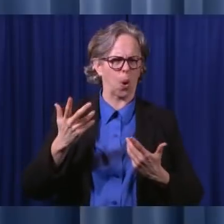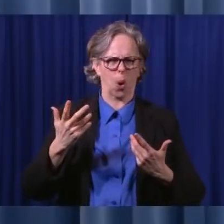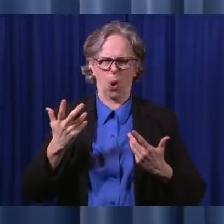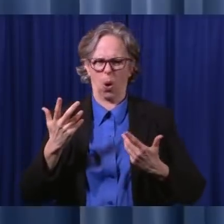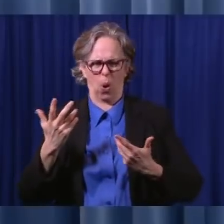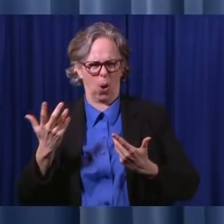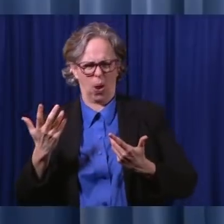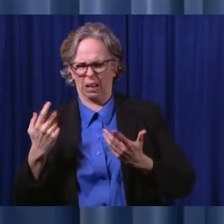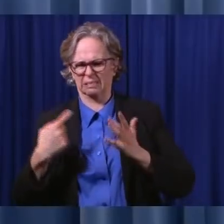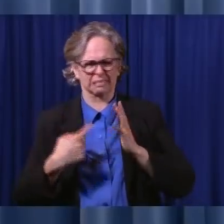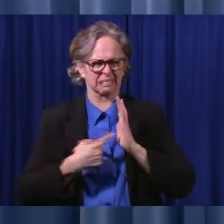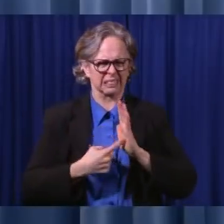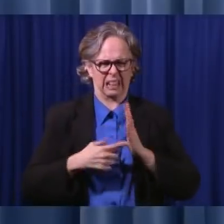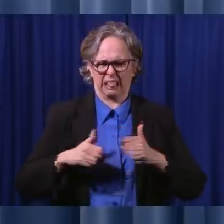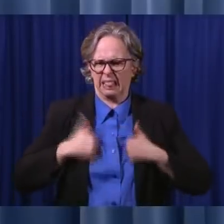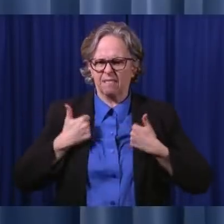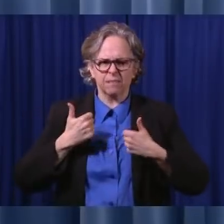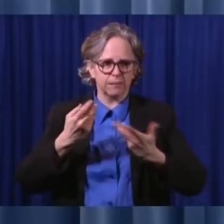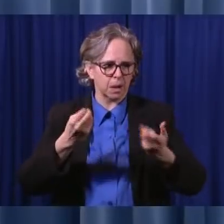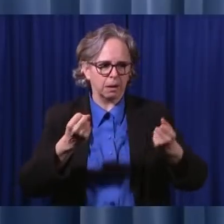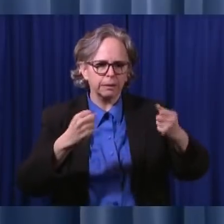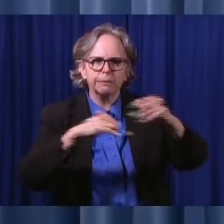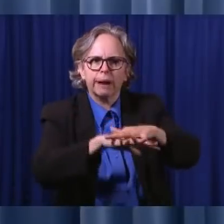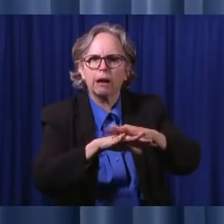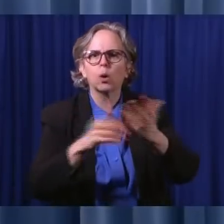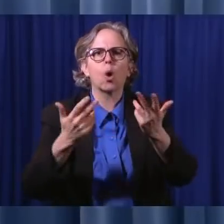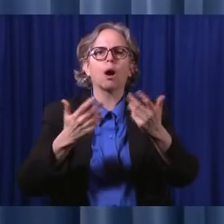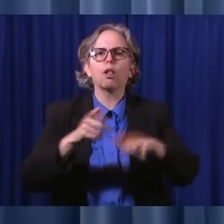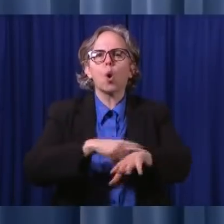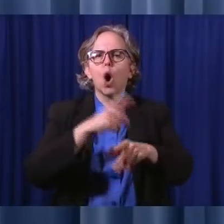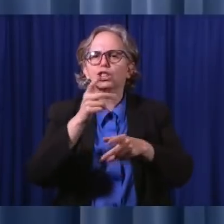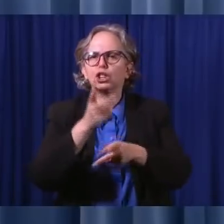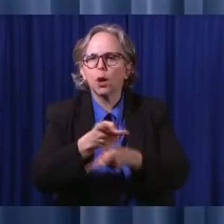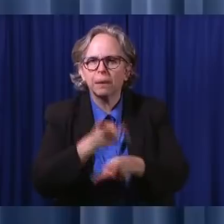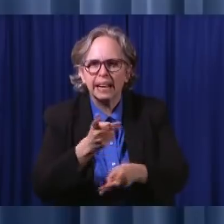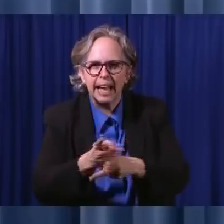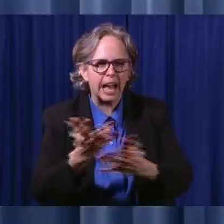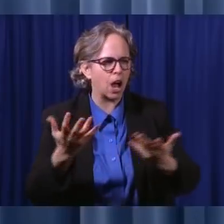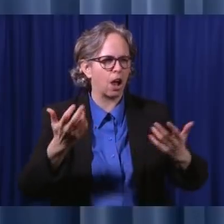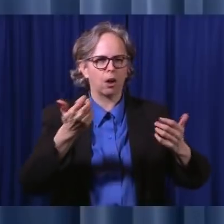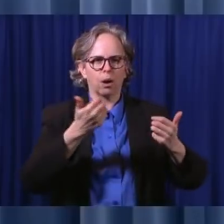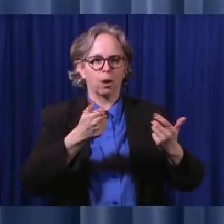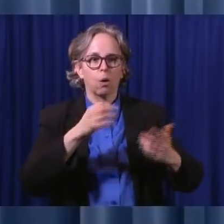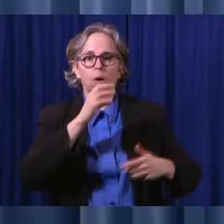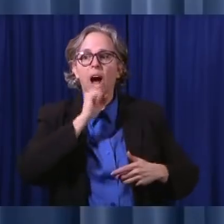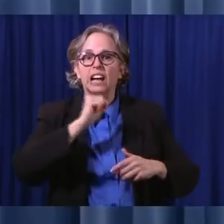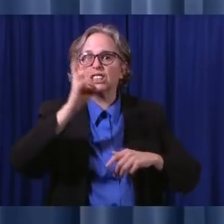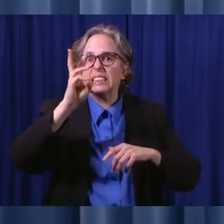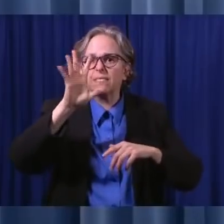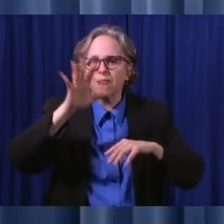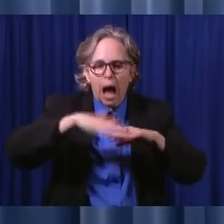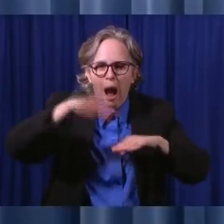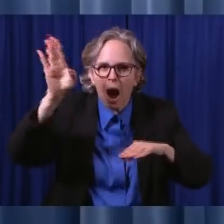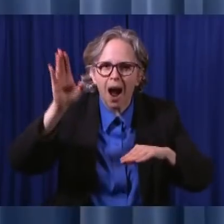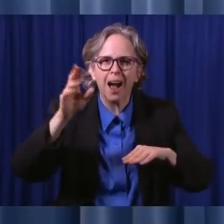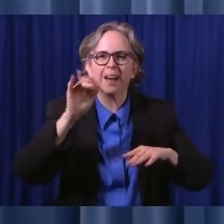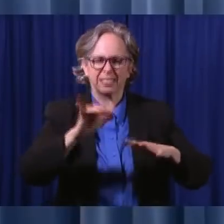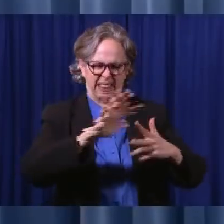CURRENTLY. PEOPLE AT HIGH RISK OF COMPLICATIONS FROM COVID-19